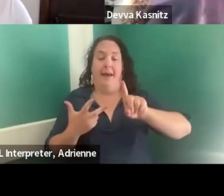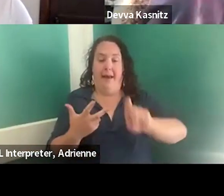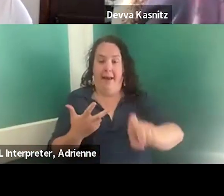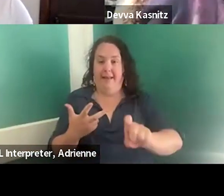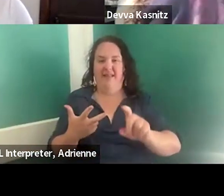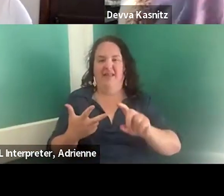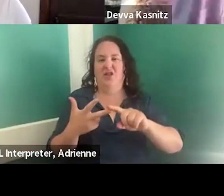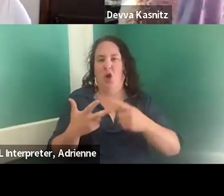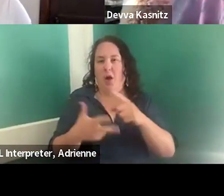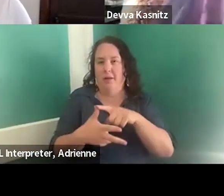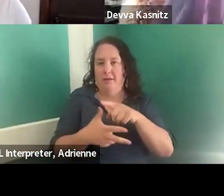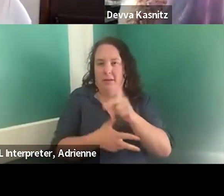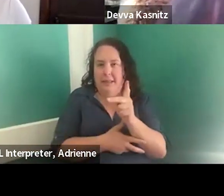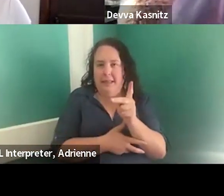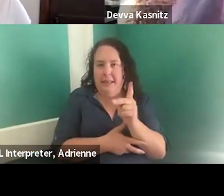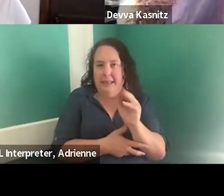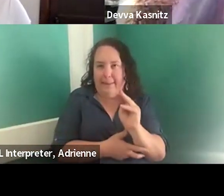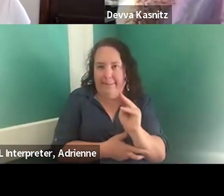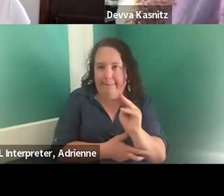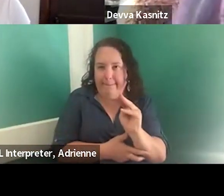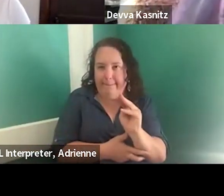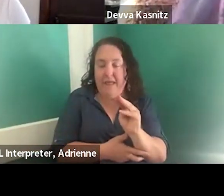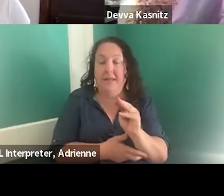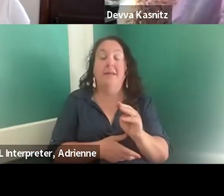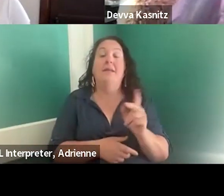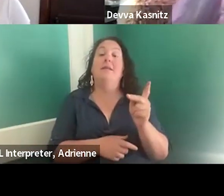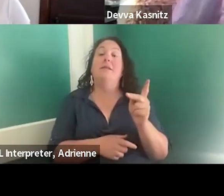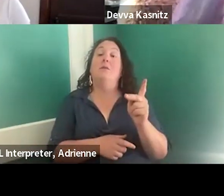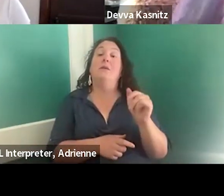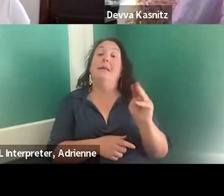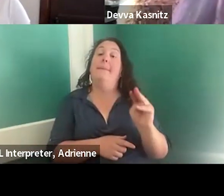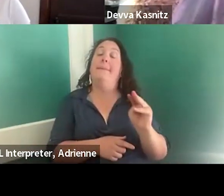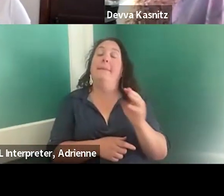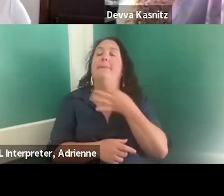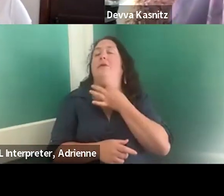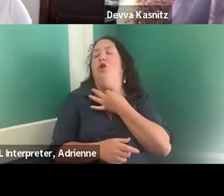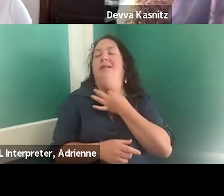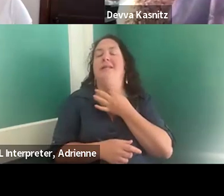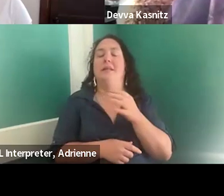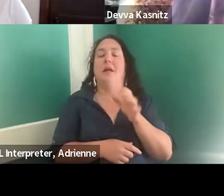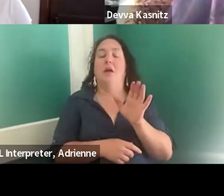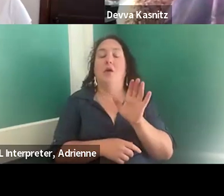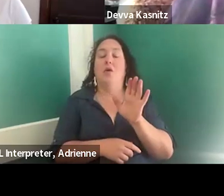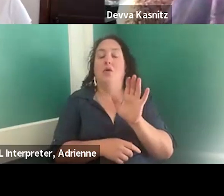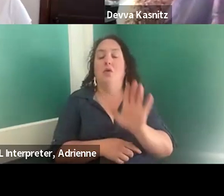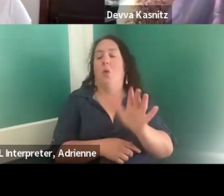What is one of your favorite examples of a creative accessibility hack,